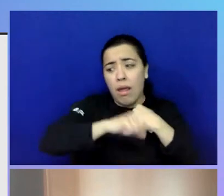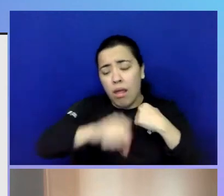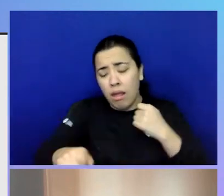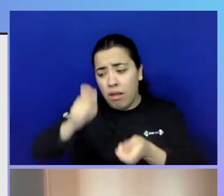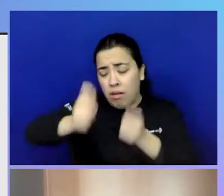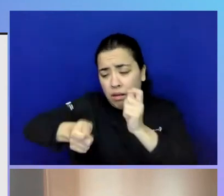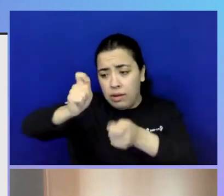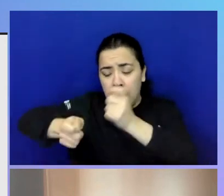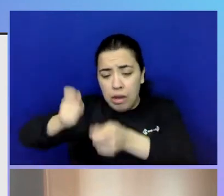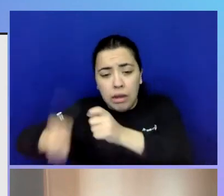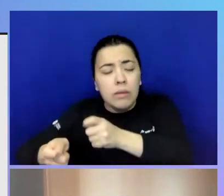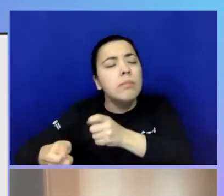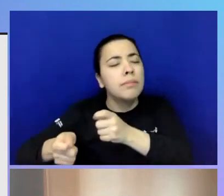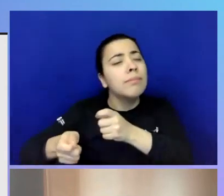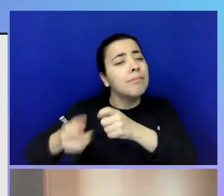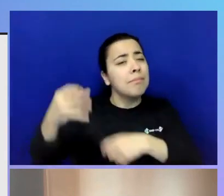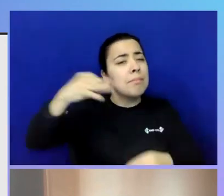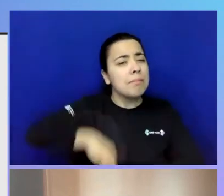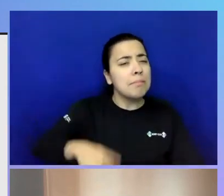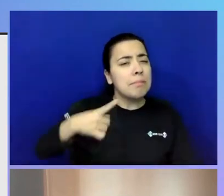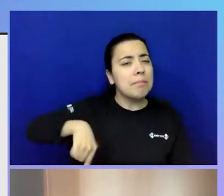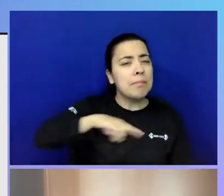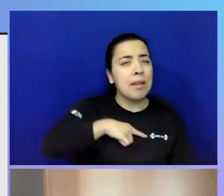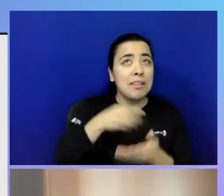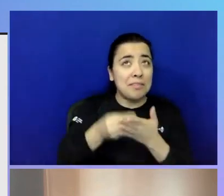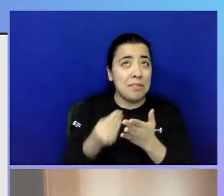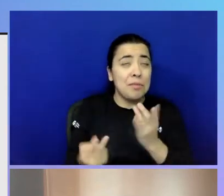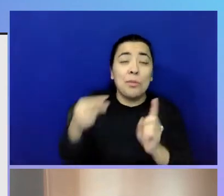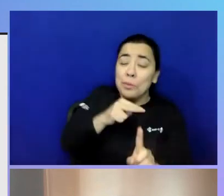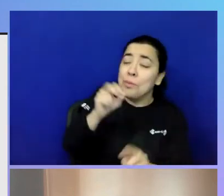And of course, this benefits us from a financial standpoint, but